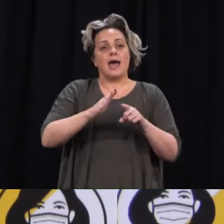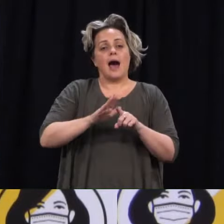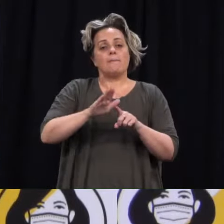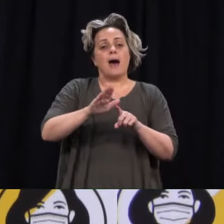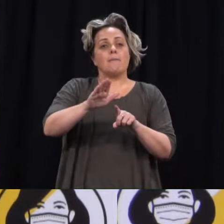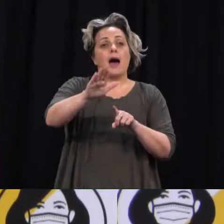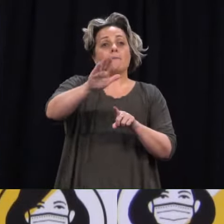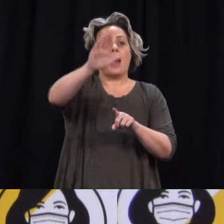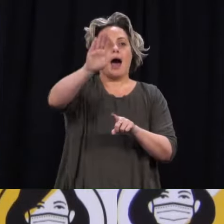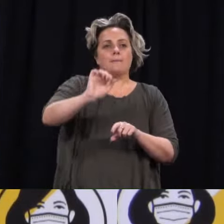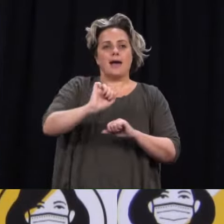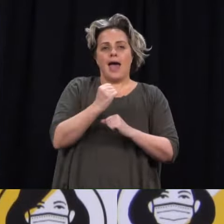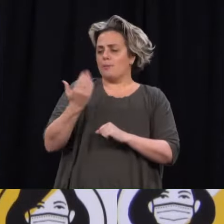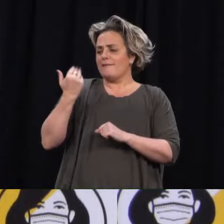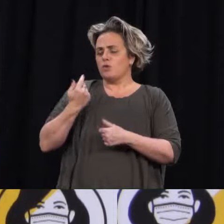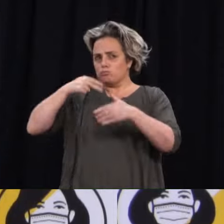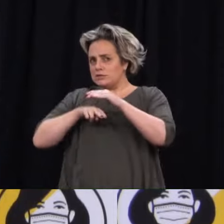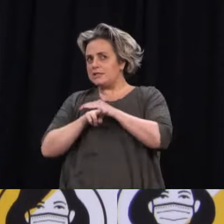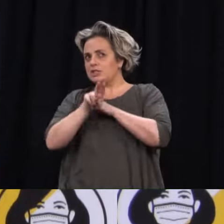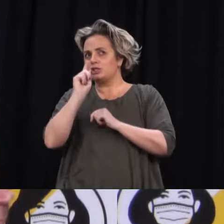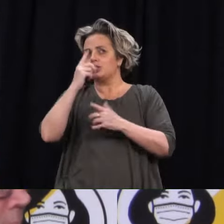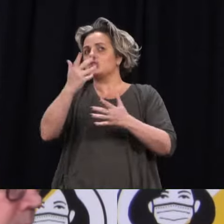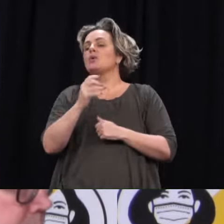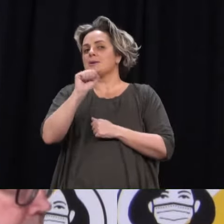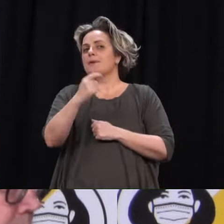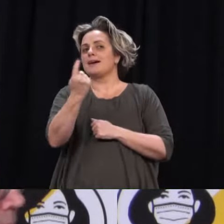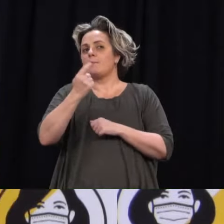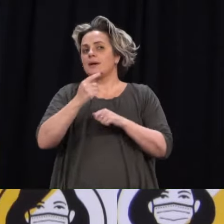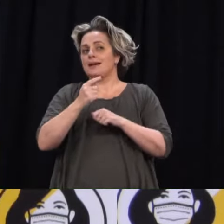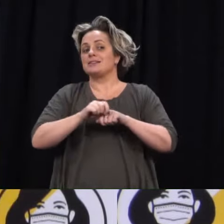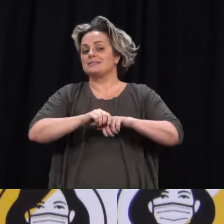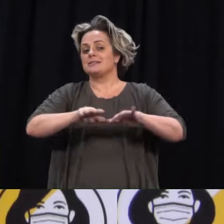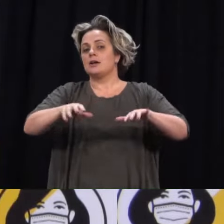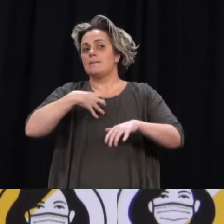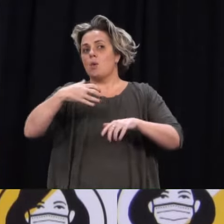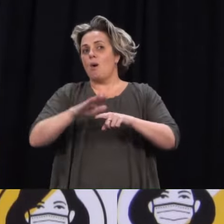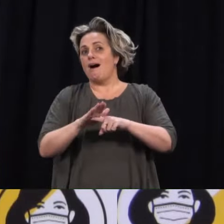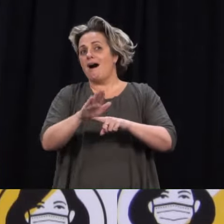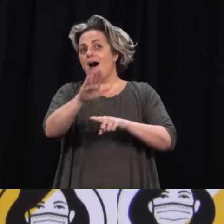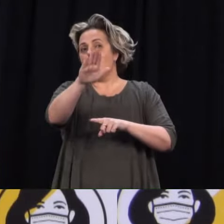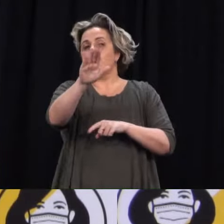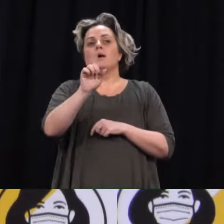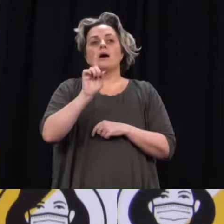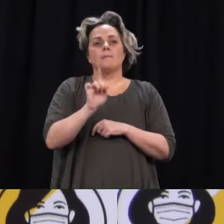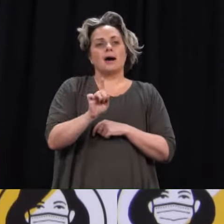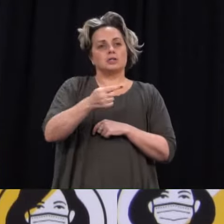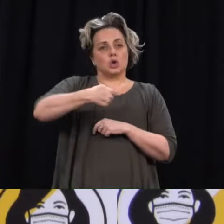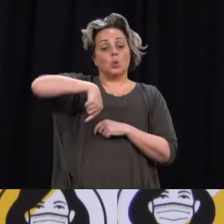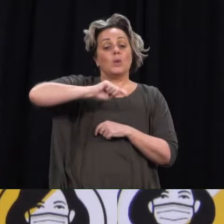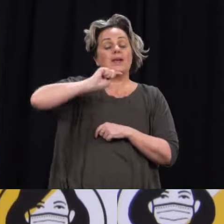in Auckland with all the Wellington-based one linked to close cases. We are likely to see further increases over the